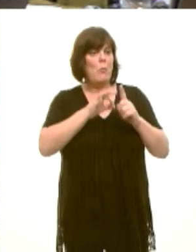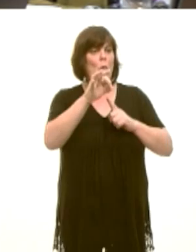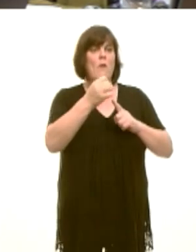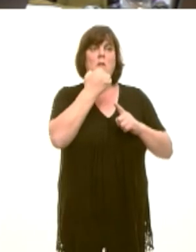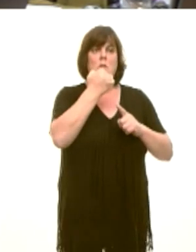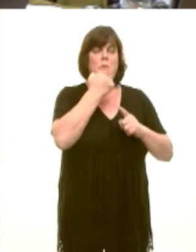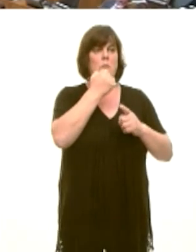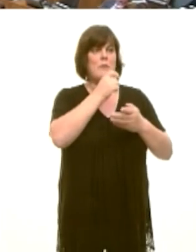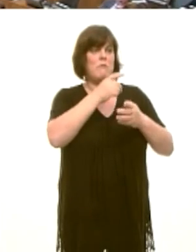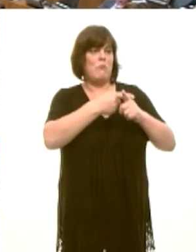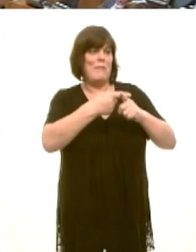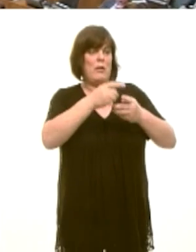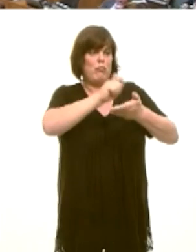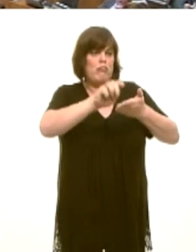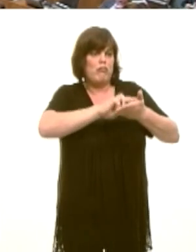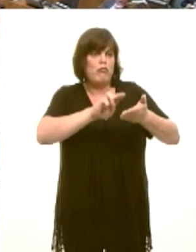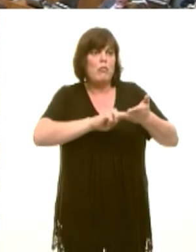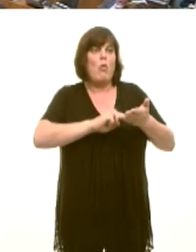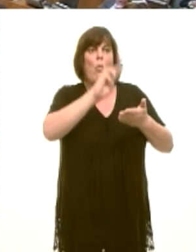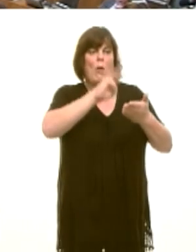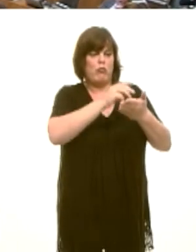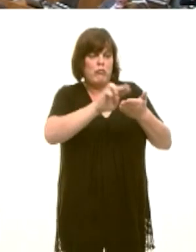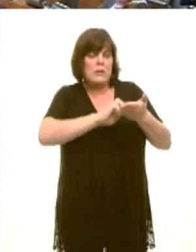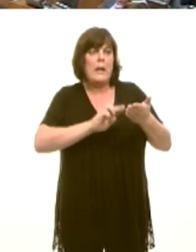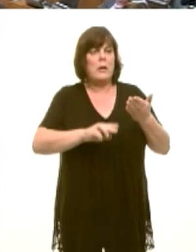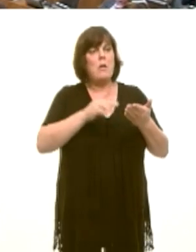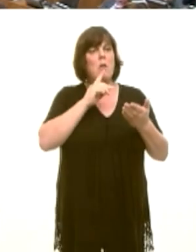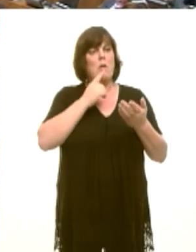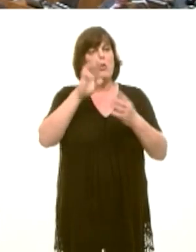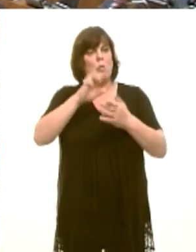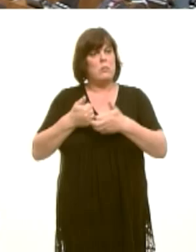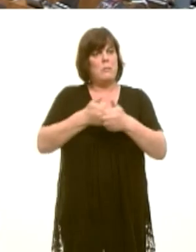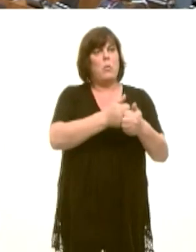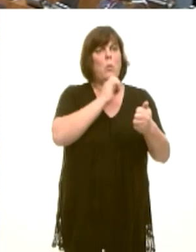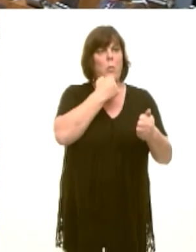are addressed as quickly as possible. Angela Burns: First Minister, in my constituency,